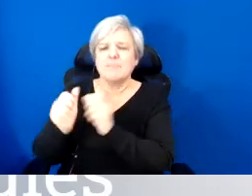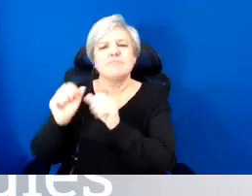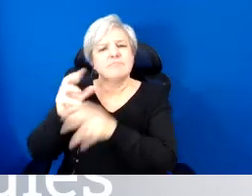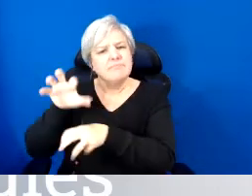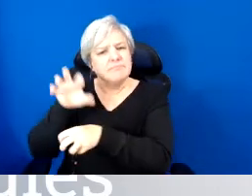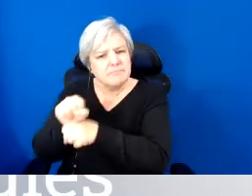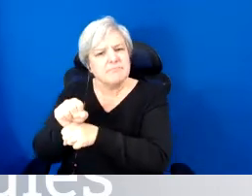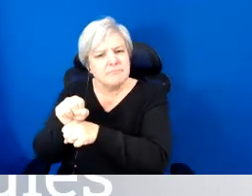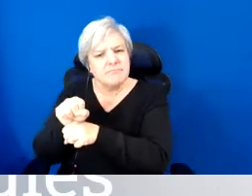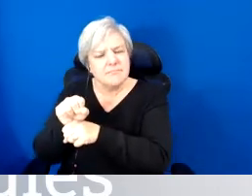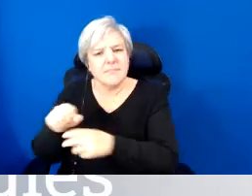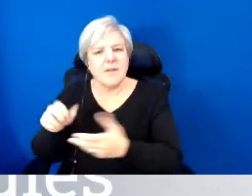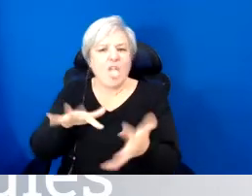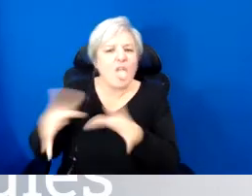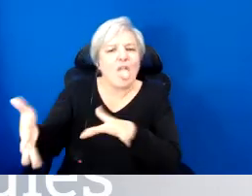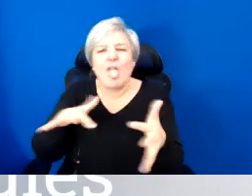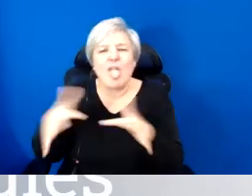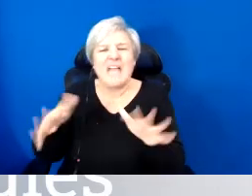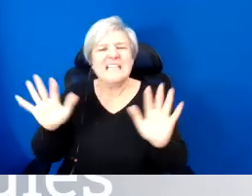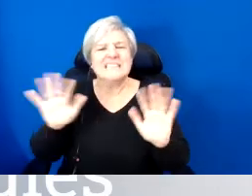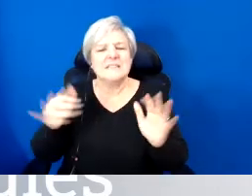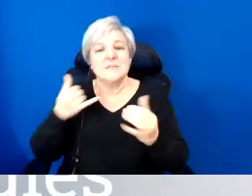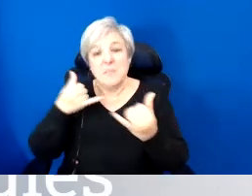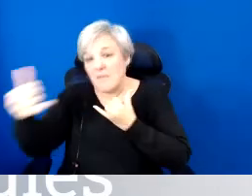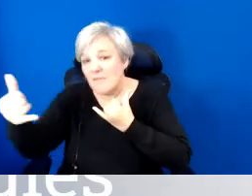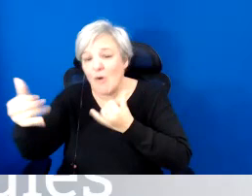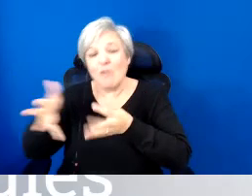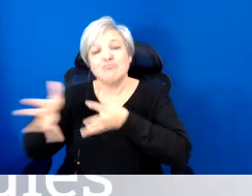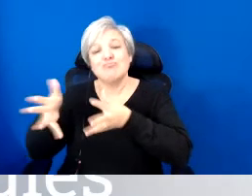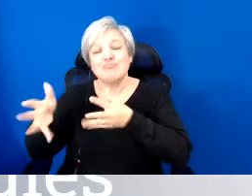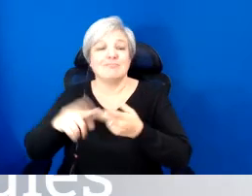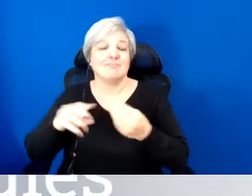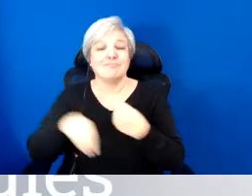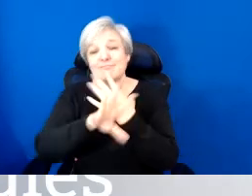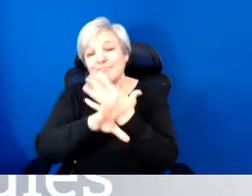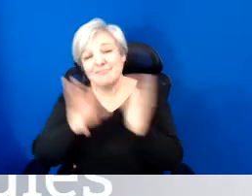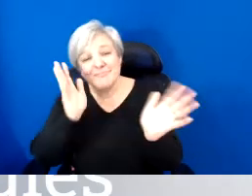It could be through regular phone calls. It could be study sessions, over coffee again.